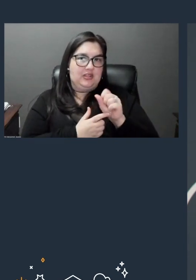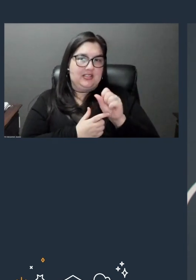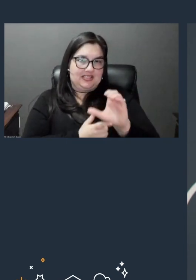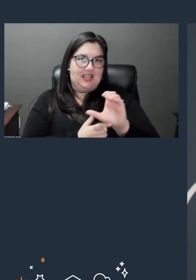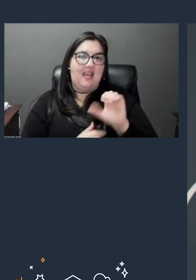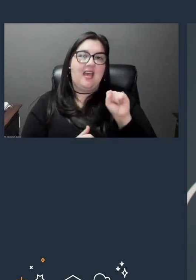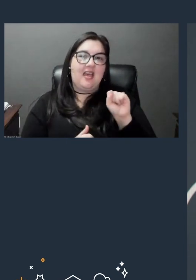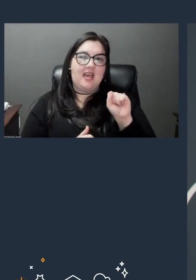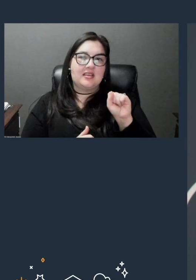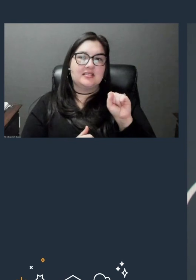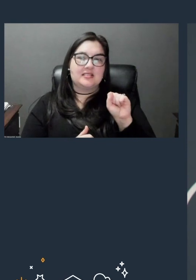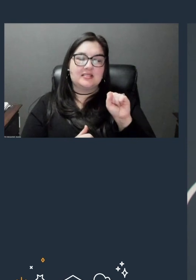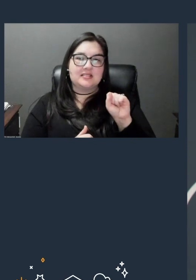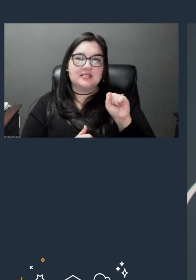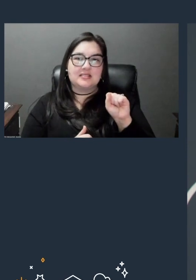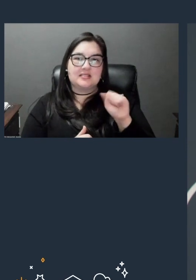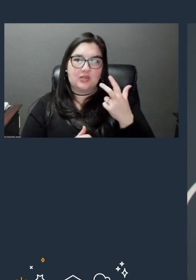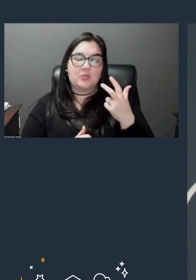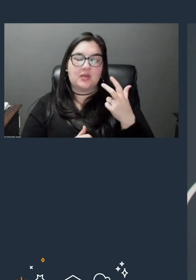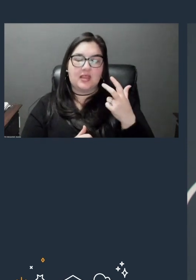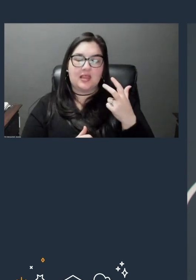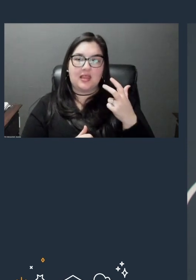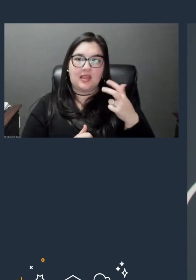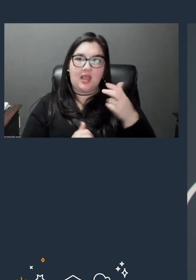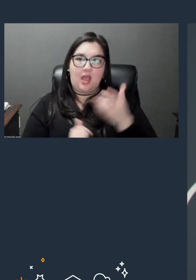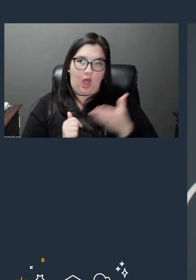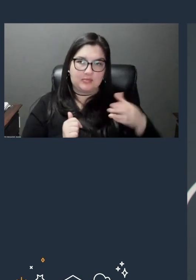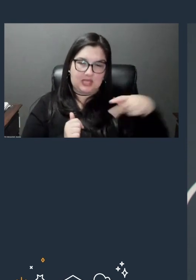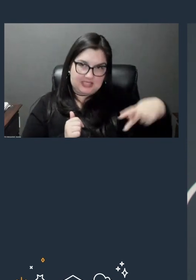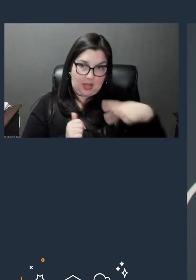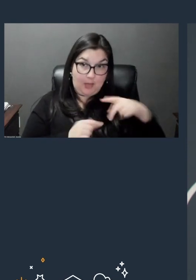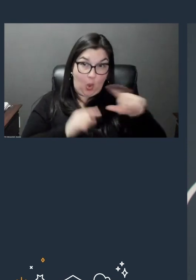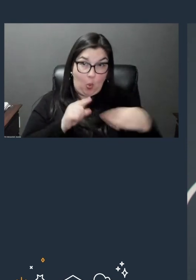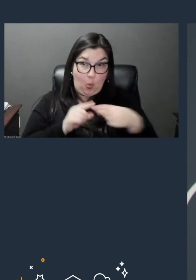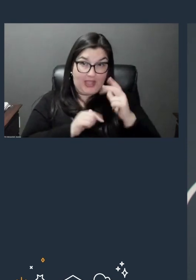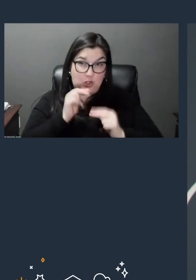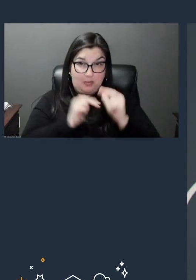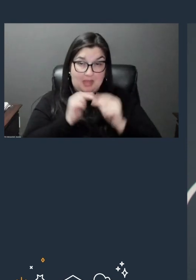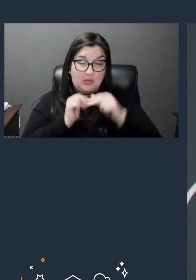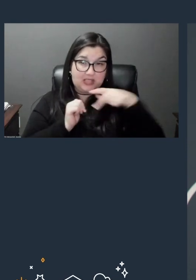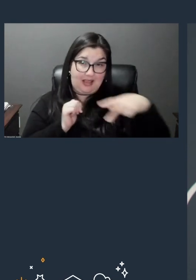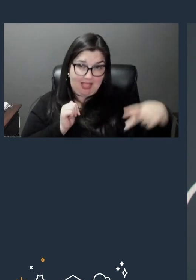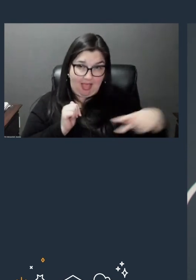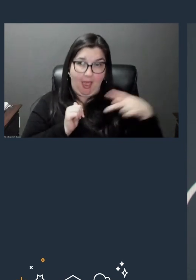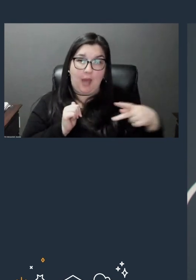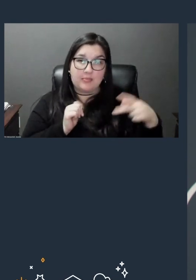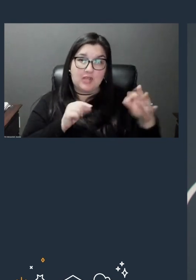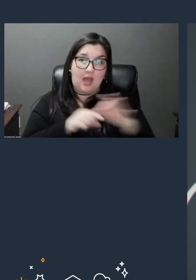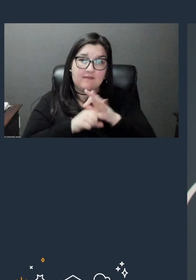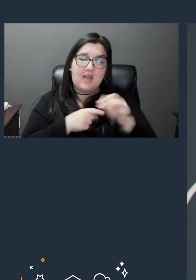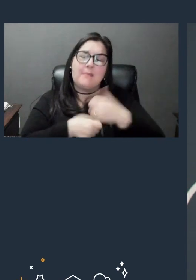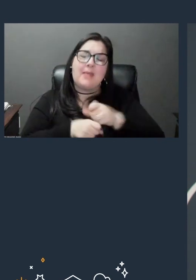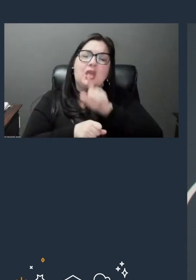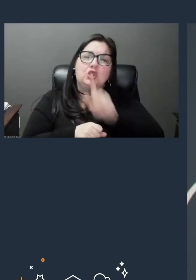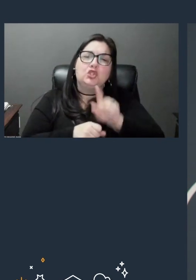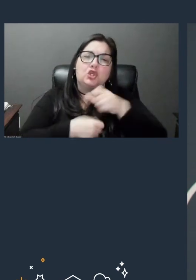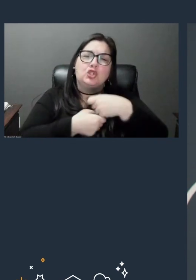But what you can do is when you are building these functions, your Lambda functions, make sure you create them as item important Lambda functions.